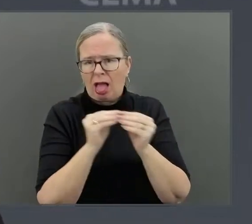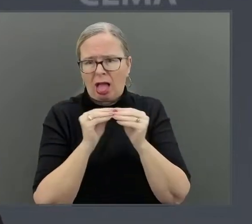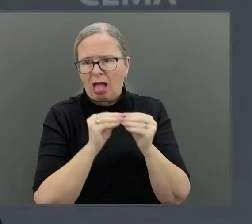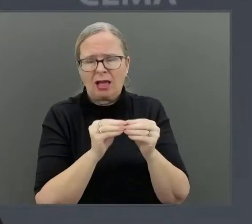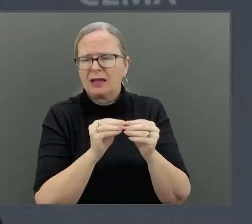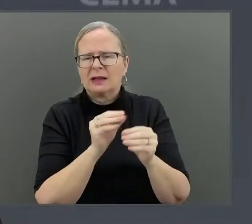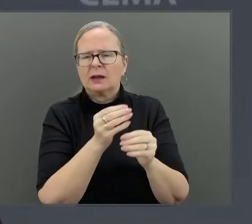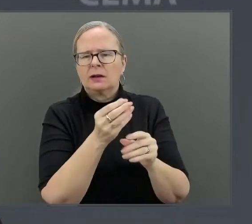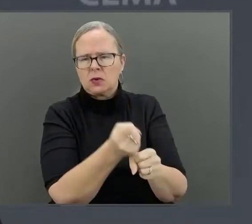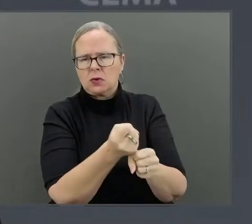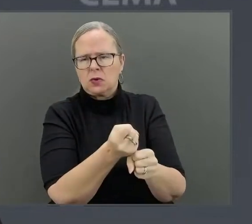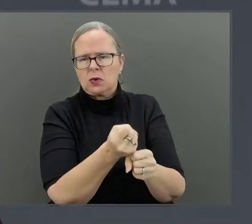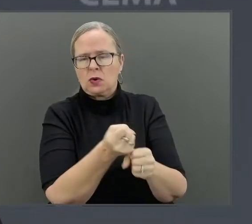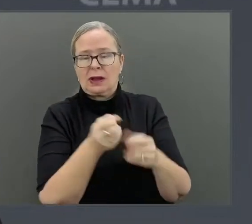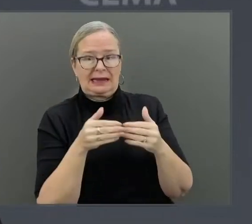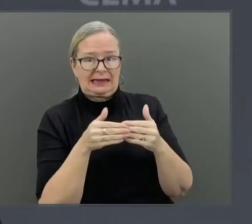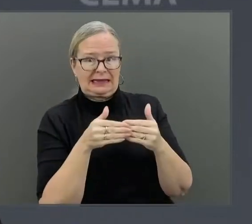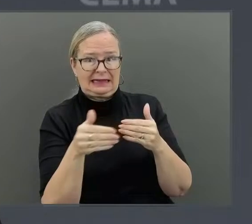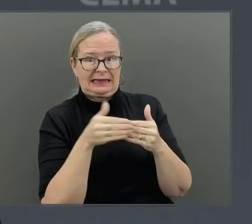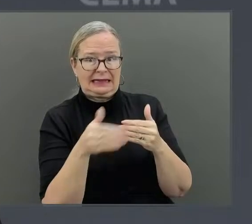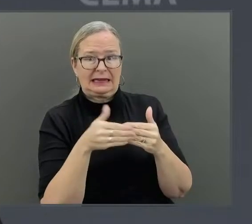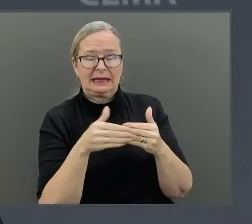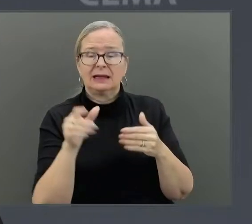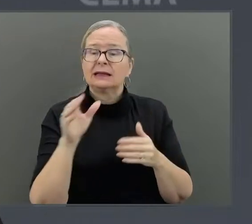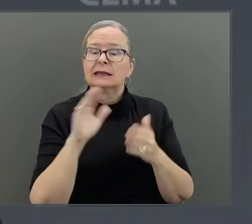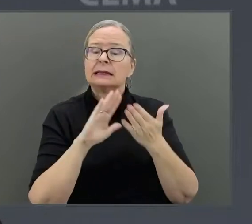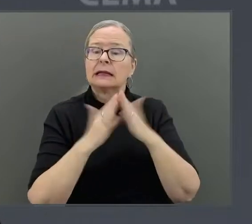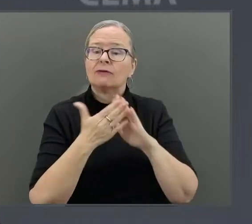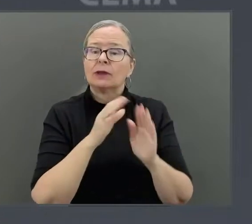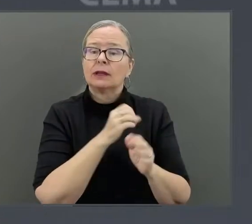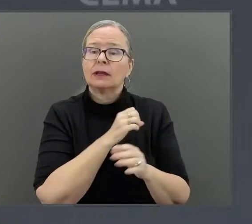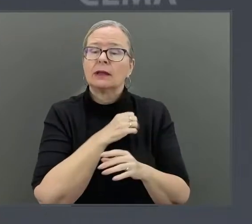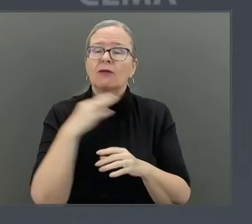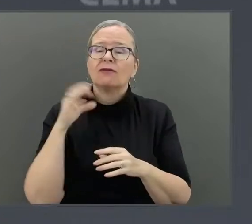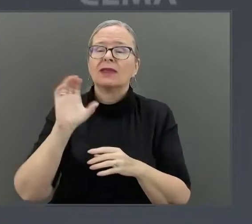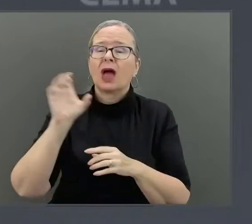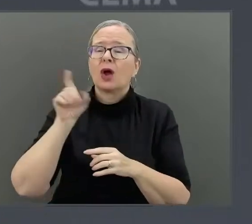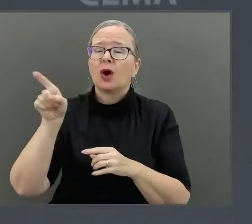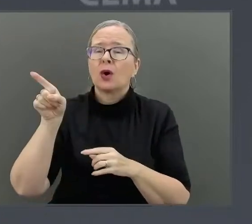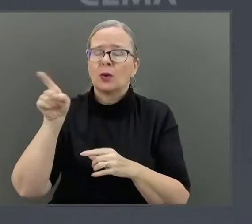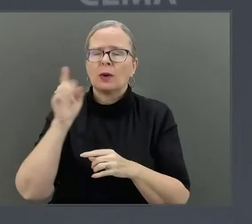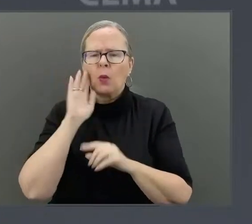pools and reusing that for for washing Bridges and Bridge decks and in certain construction